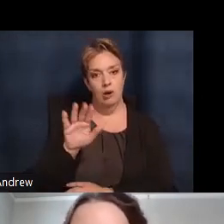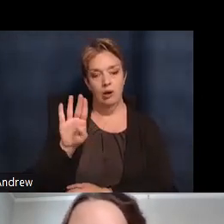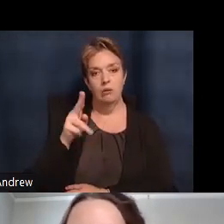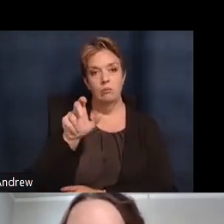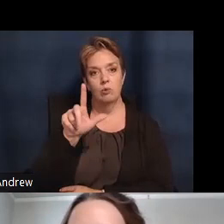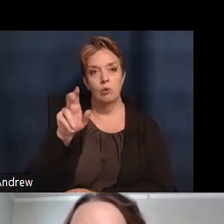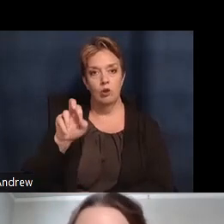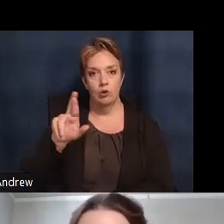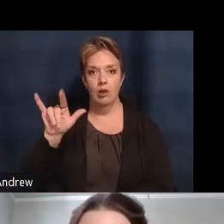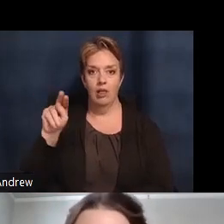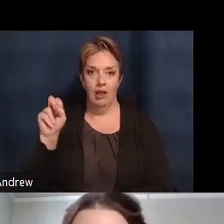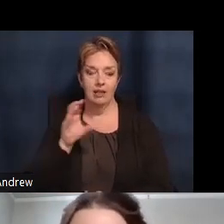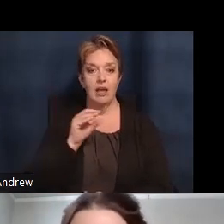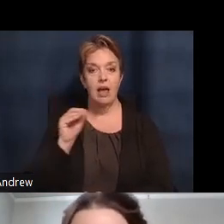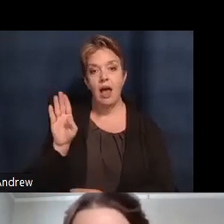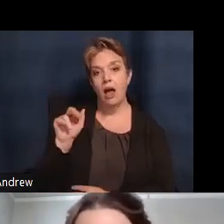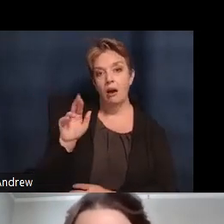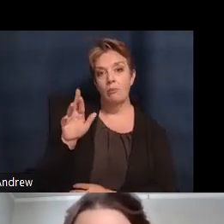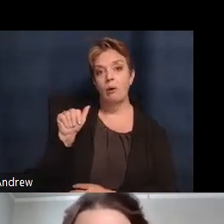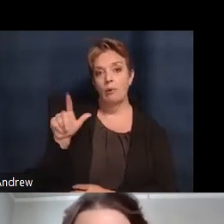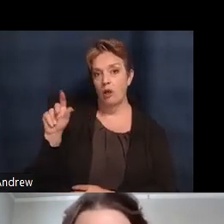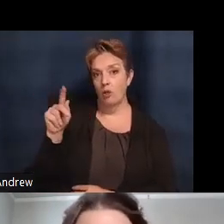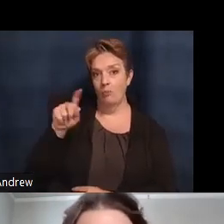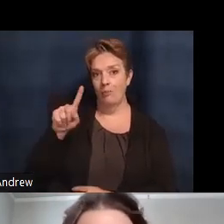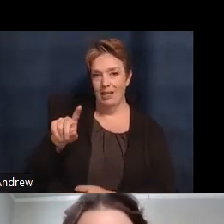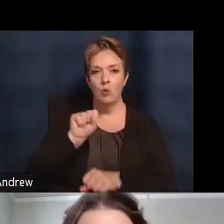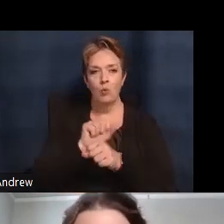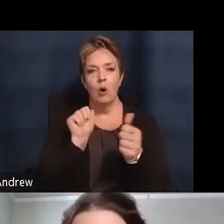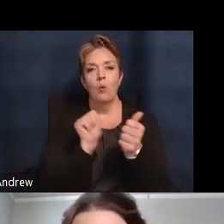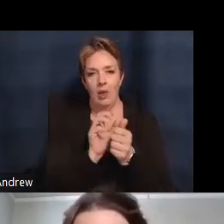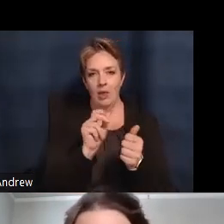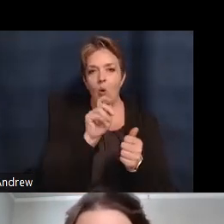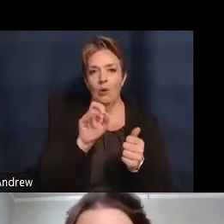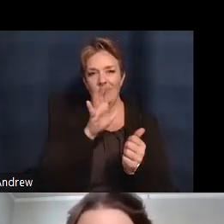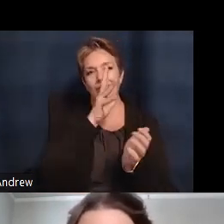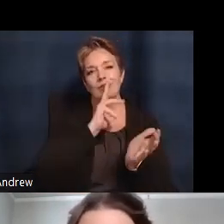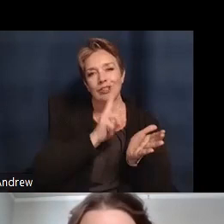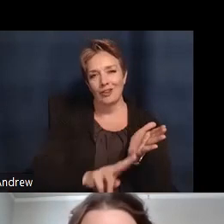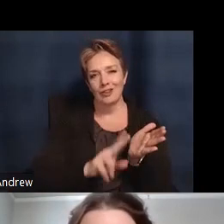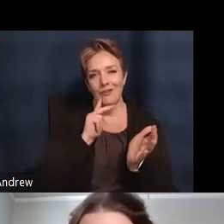who was Miss O’Keeffe's secretary for thirteen years. So thank you so much for joining us.